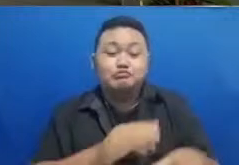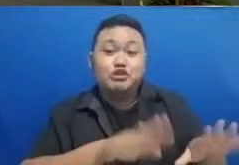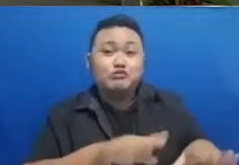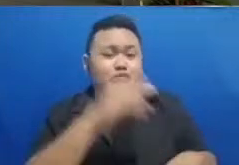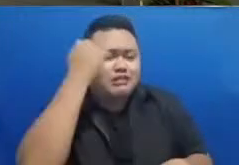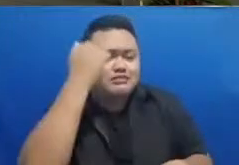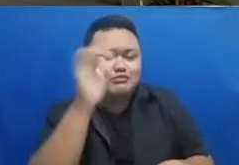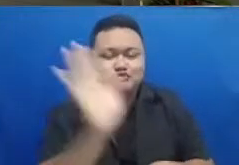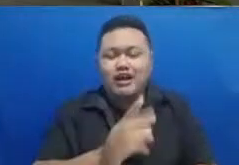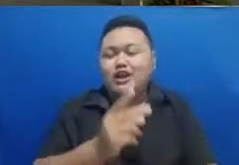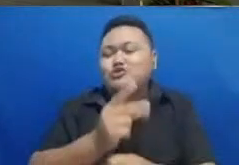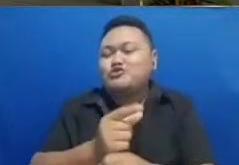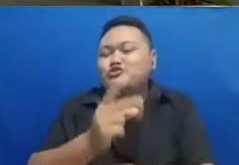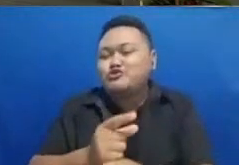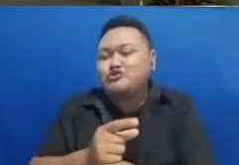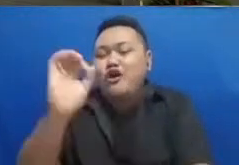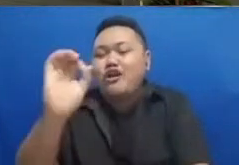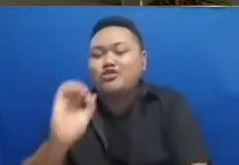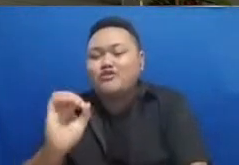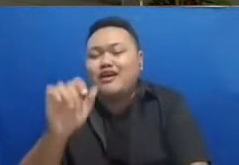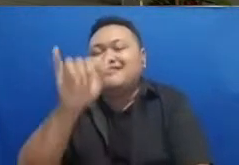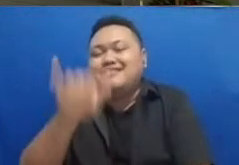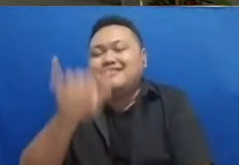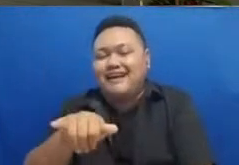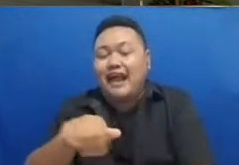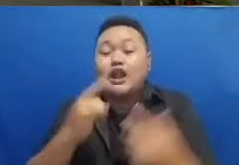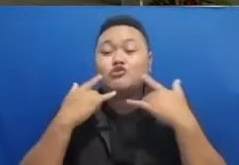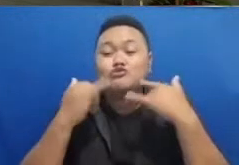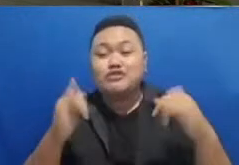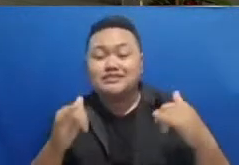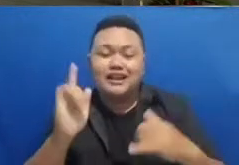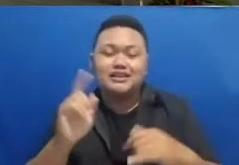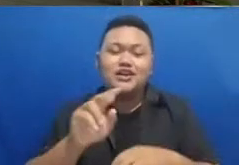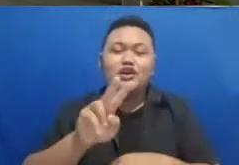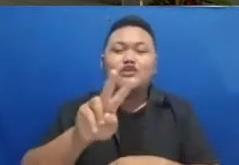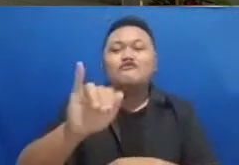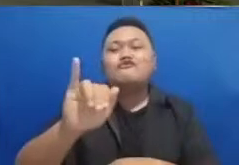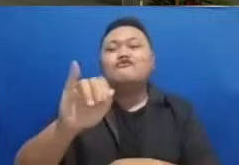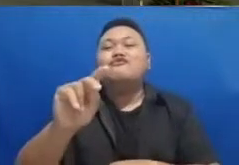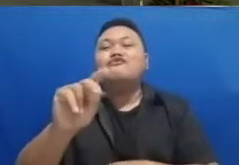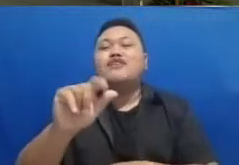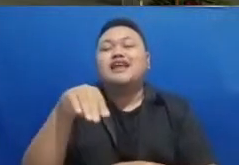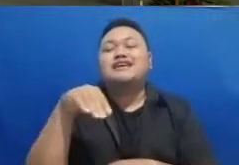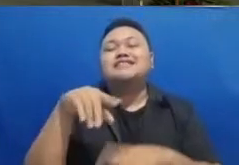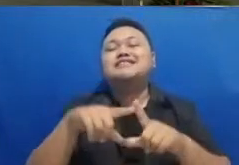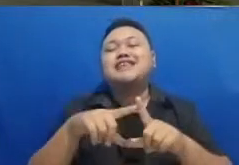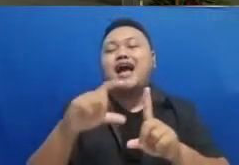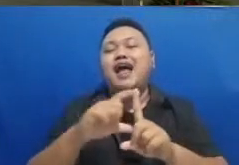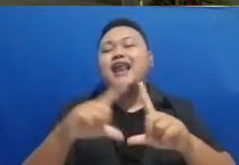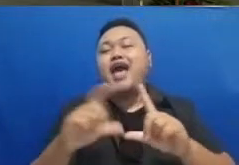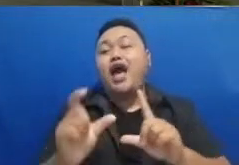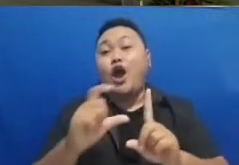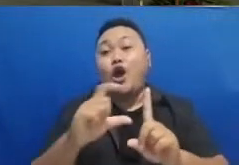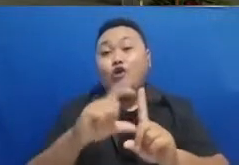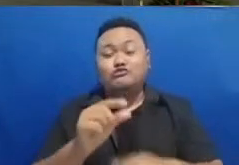Firza Dawet, now that's special for teachers across the archipelago who are passionate about learning